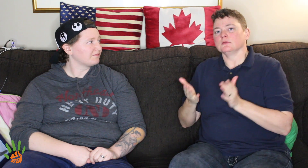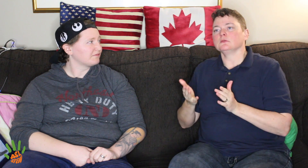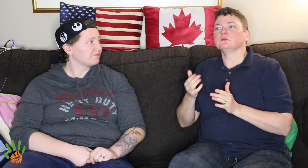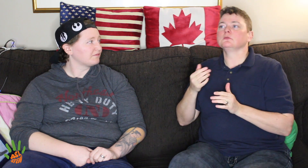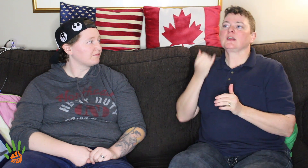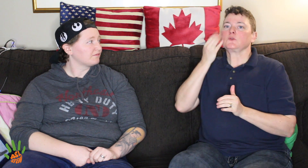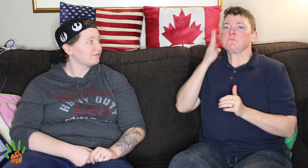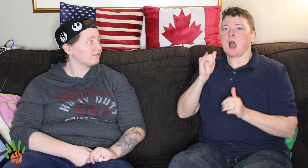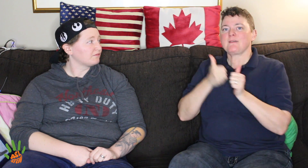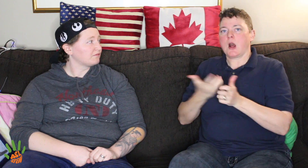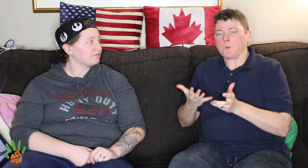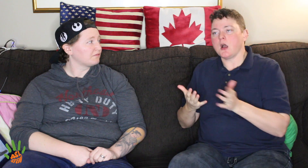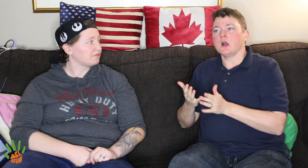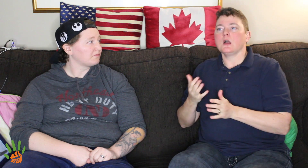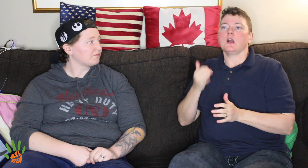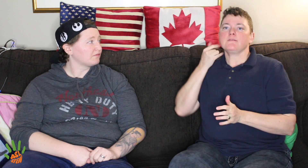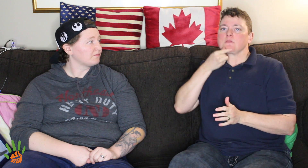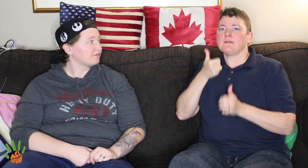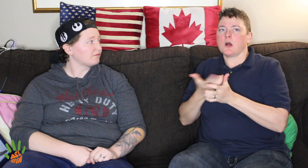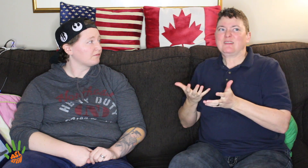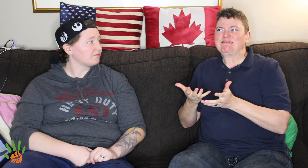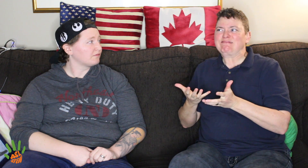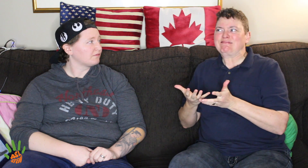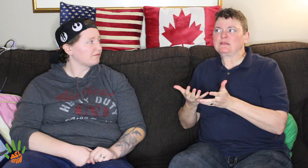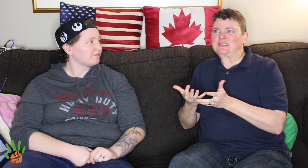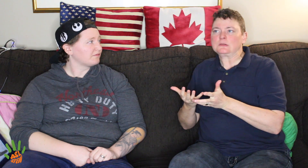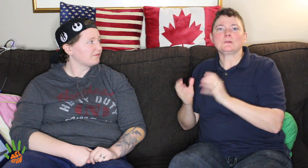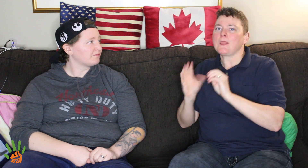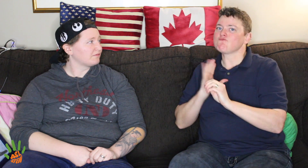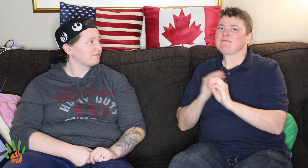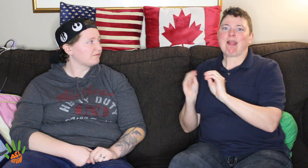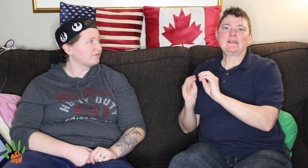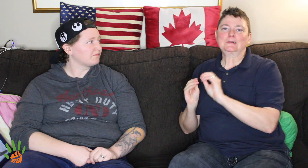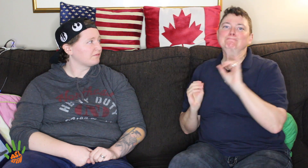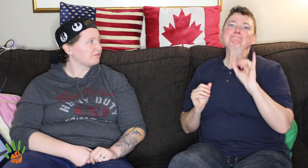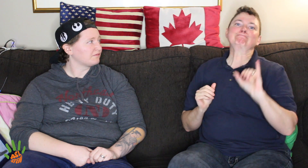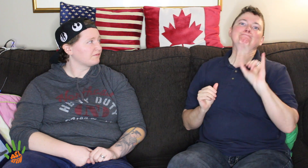If you're bi you follow this rule. If you're gay you follow these rules. There was nothing about trans.